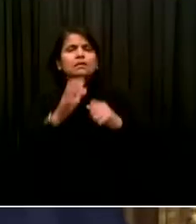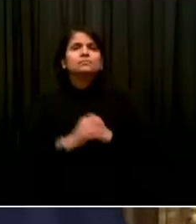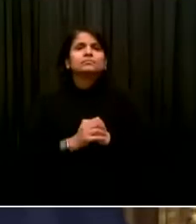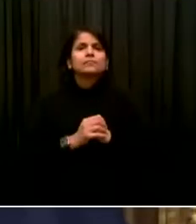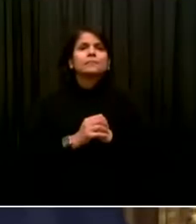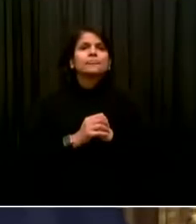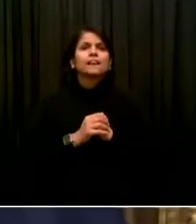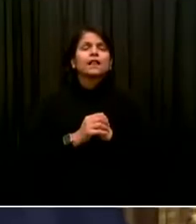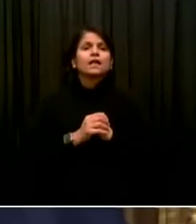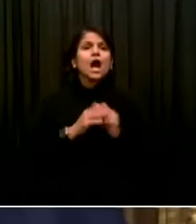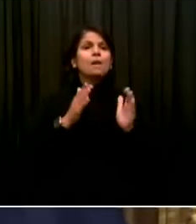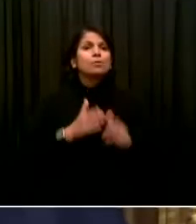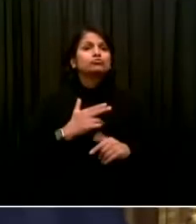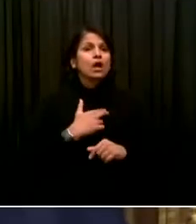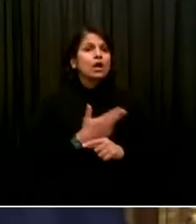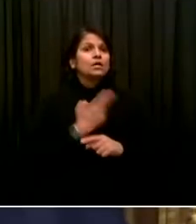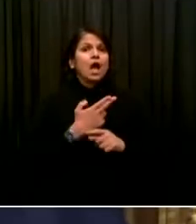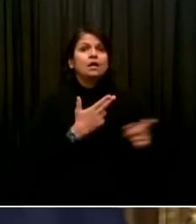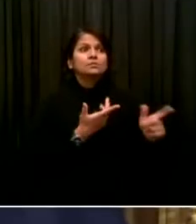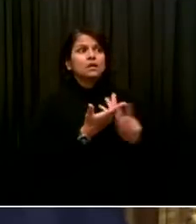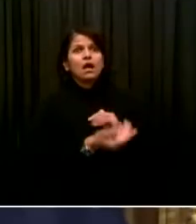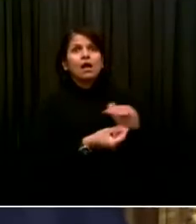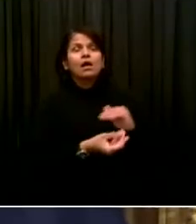AND INCREA SE PNAELIETS FOR THOSE DIRECTLY INVOLVED IN